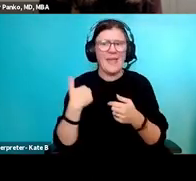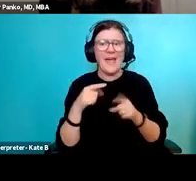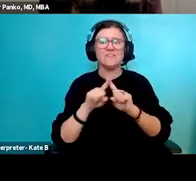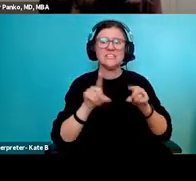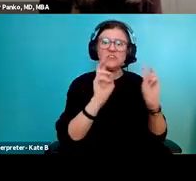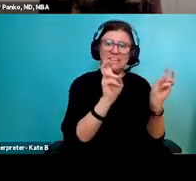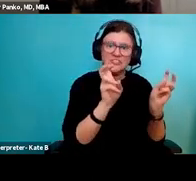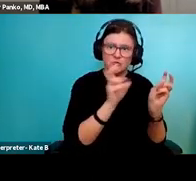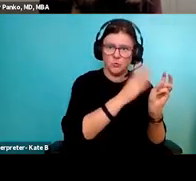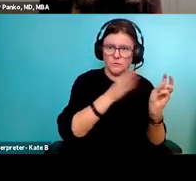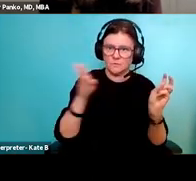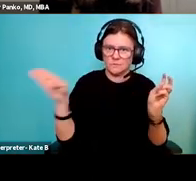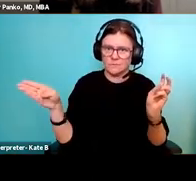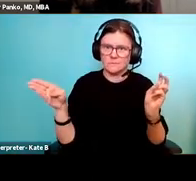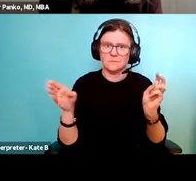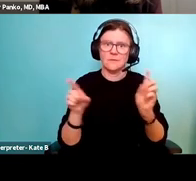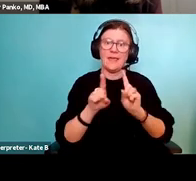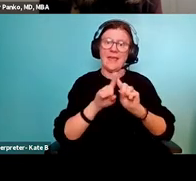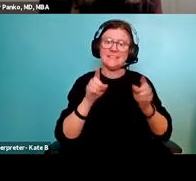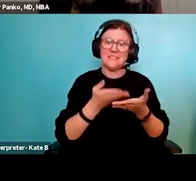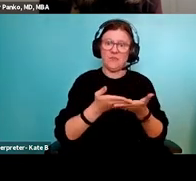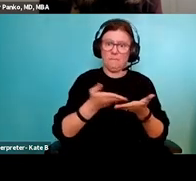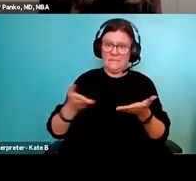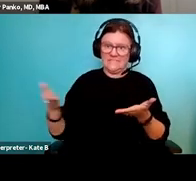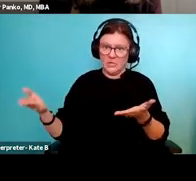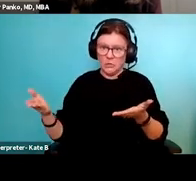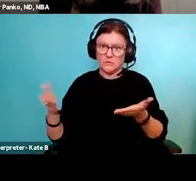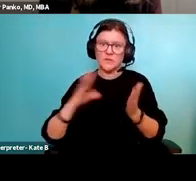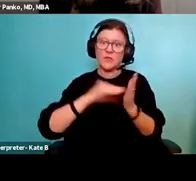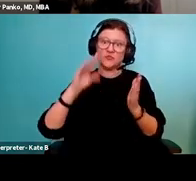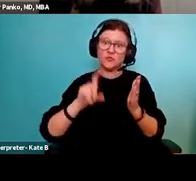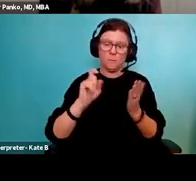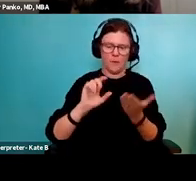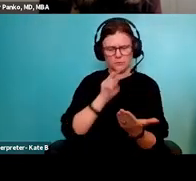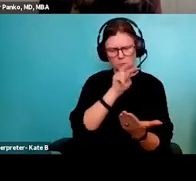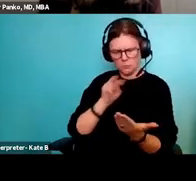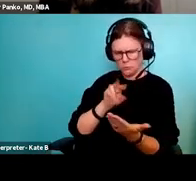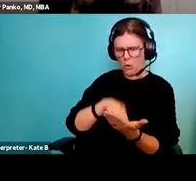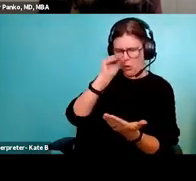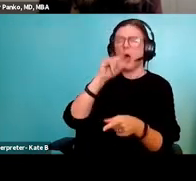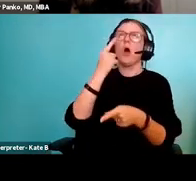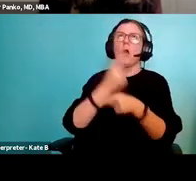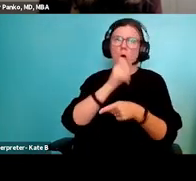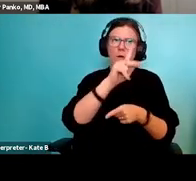and materials that students need to be taught to understand how to care for populations